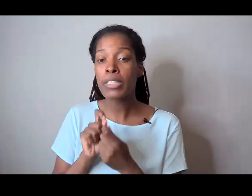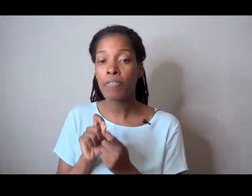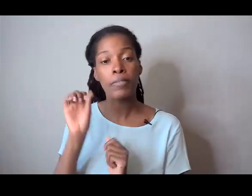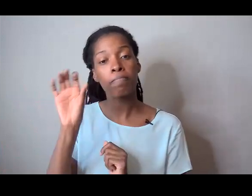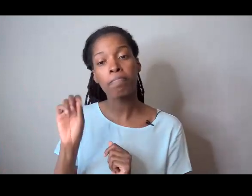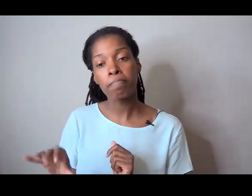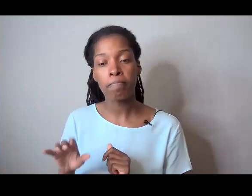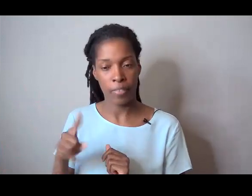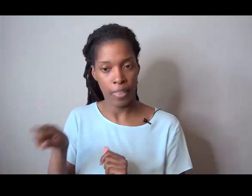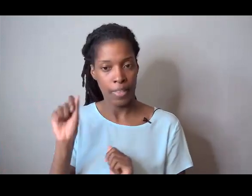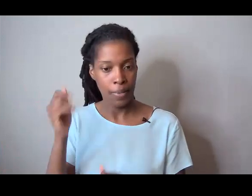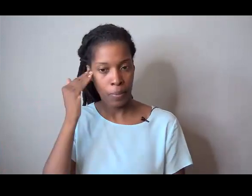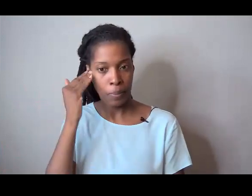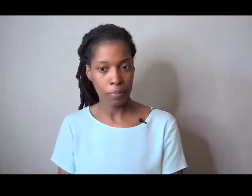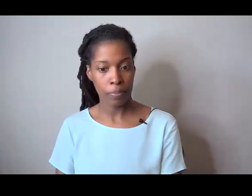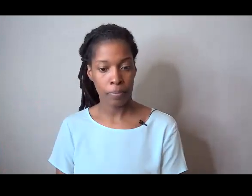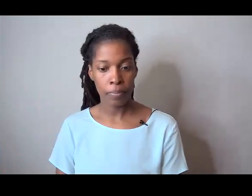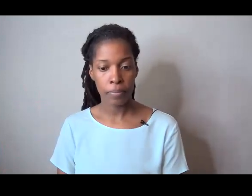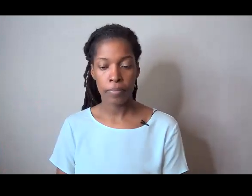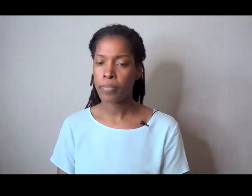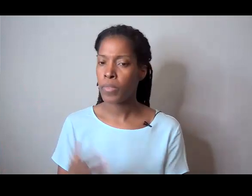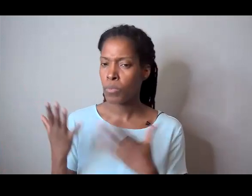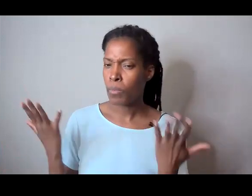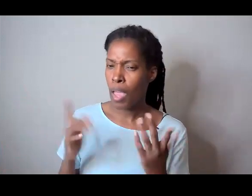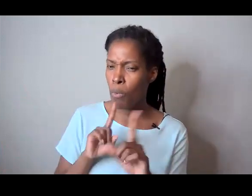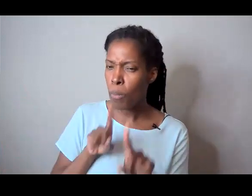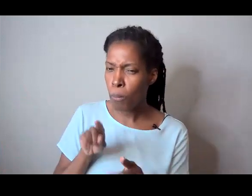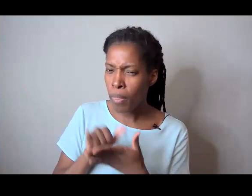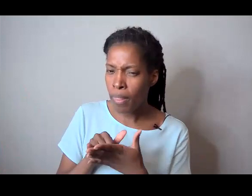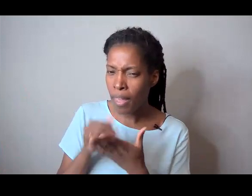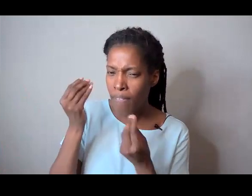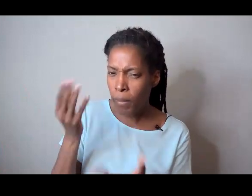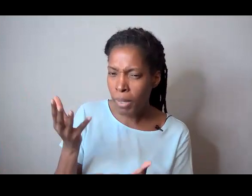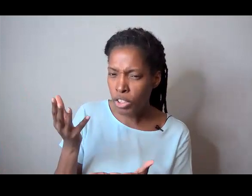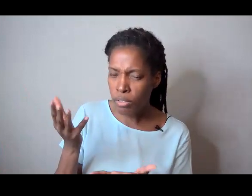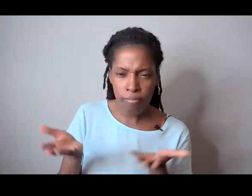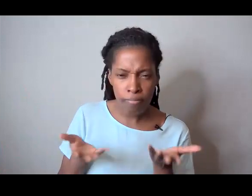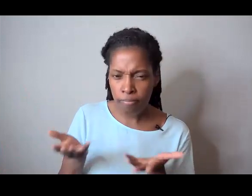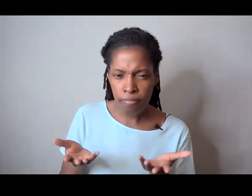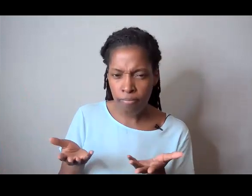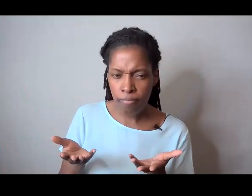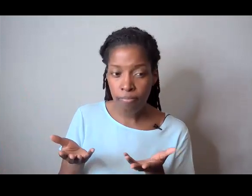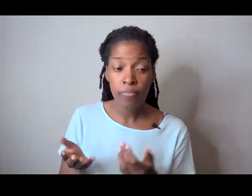So how do you report this information? The reality is there's no specific form.